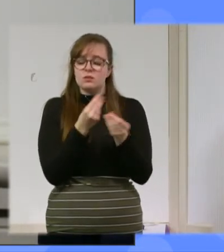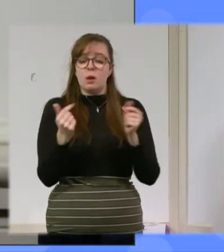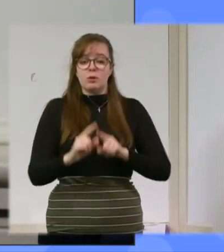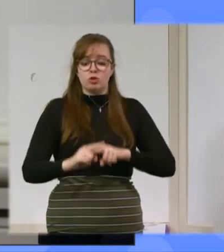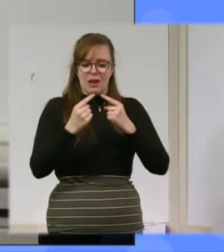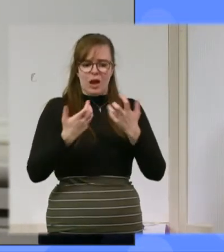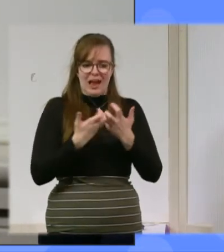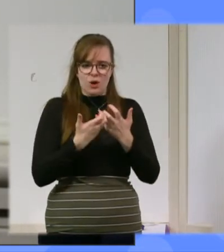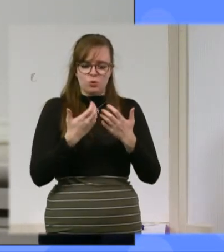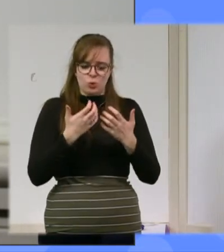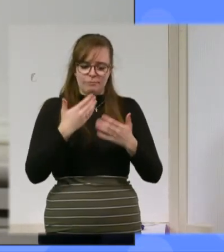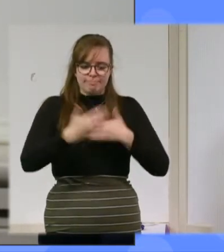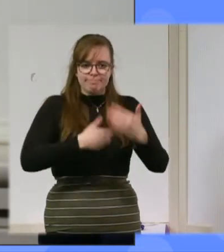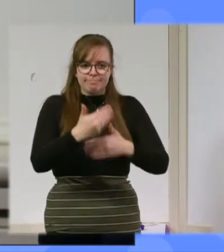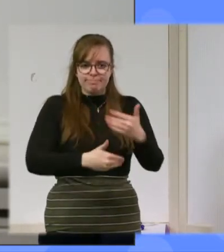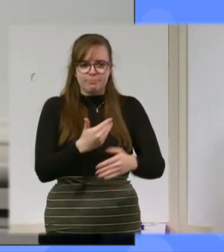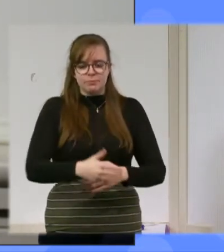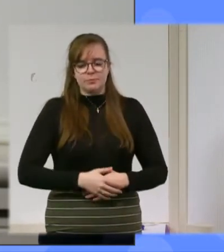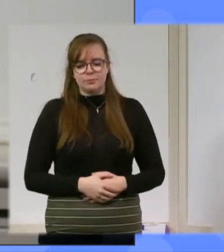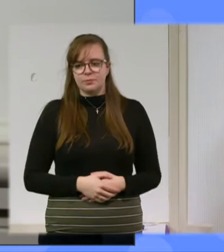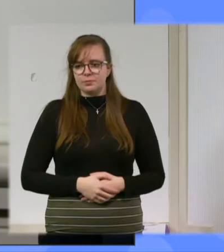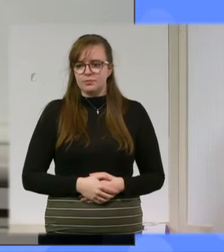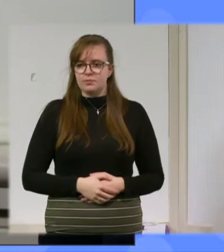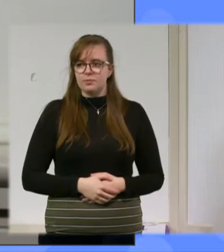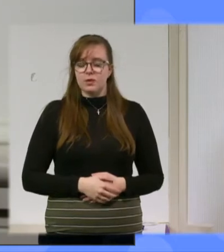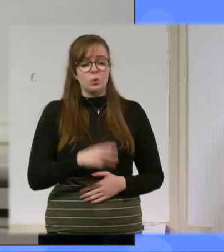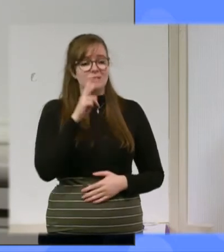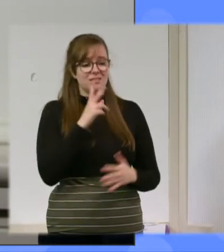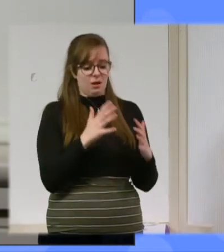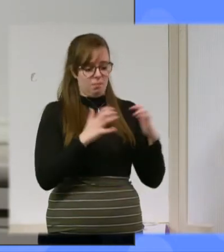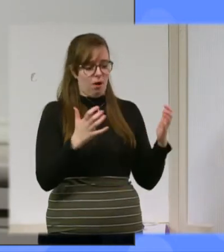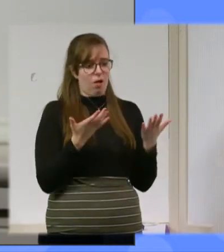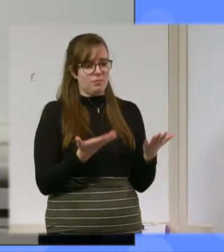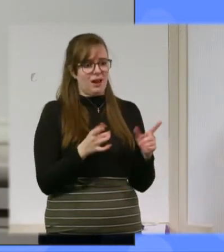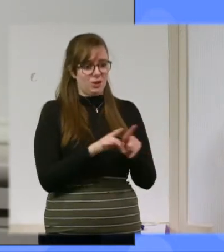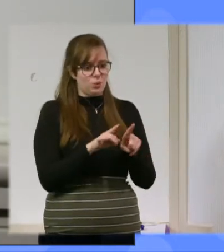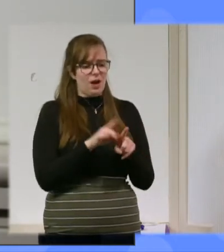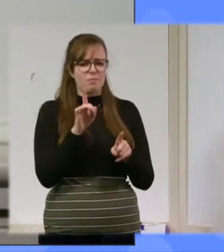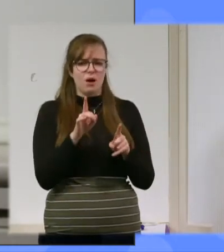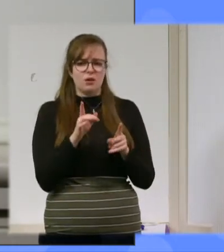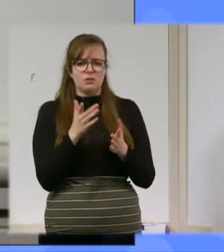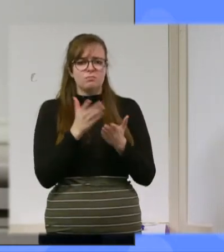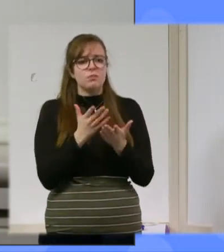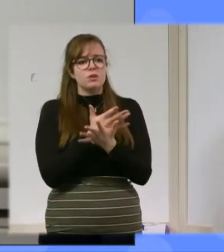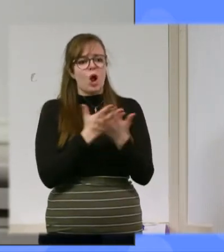that we face because you know we see it in we sit in Parliament there's a lot of rhetorics both but there's actually quite a lot of working behind the scenes